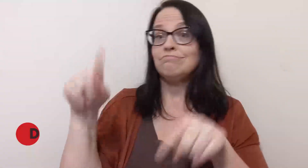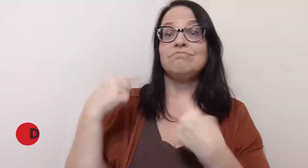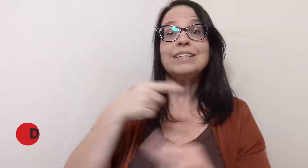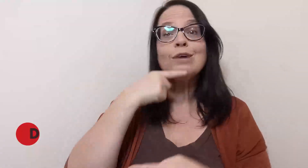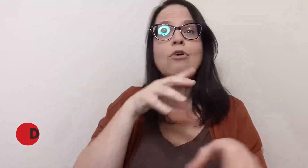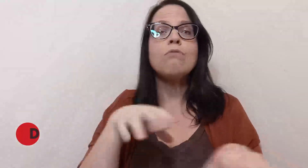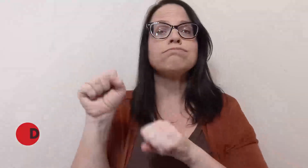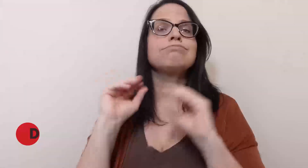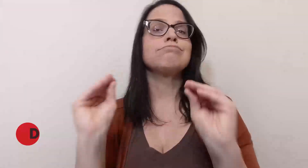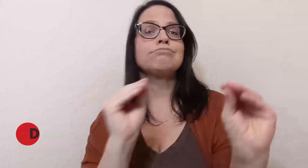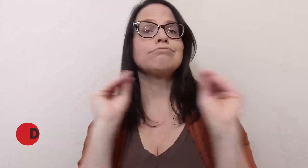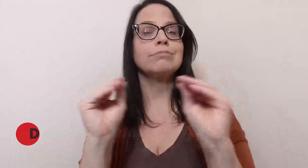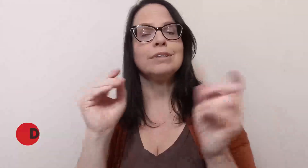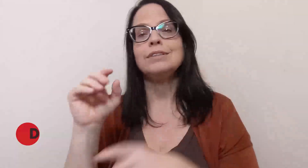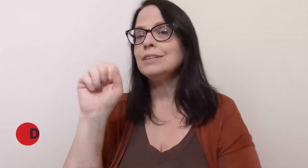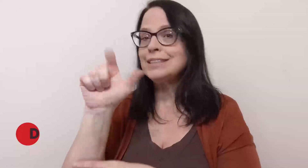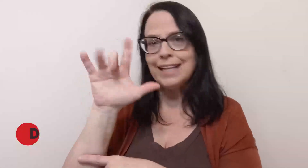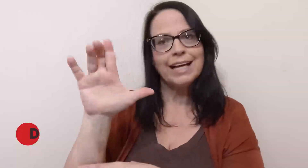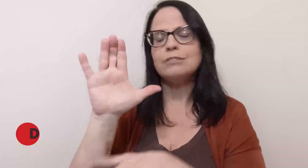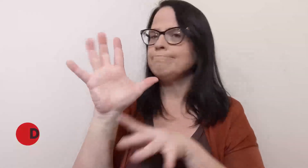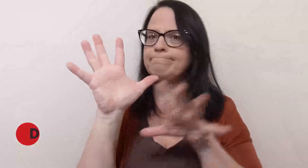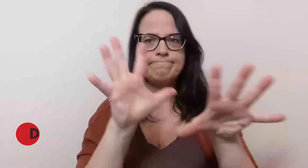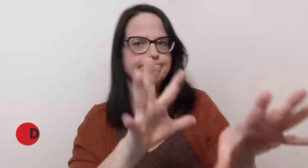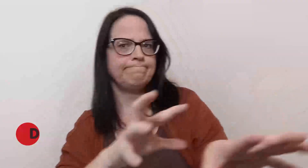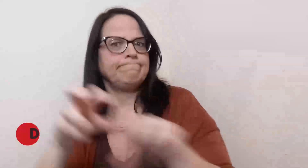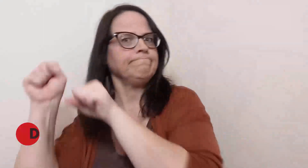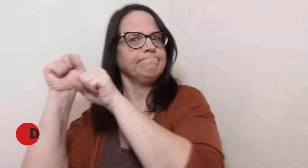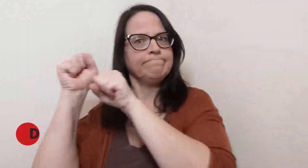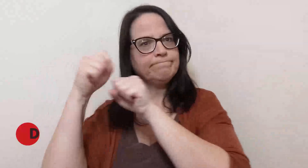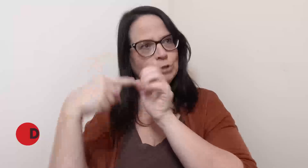In the past hearing people taught classes, now SLIC is leading the way to